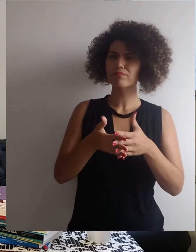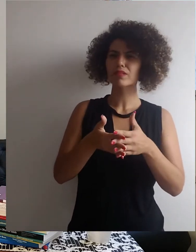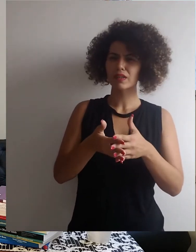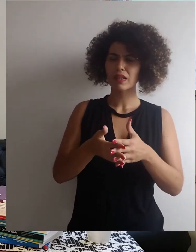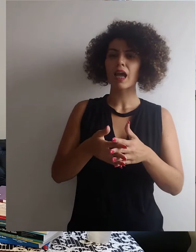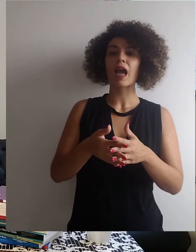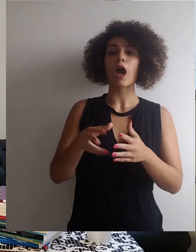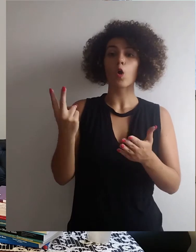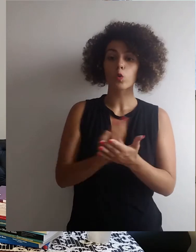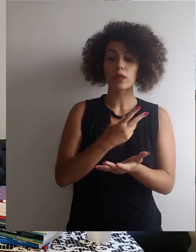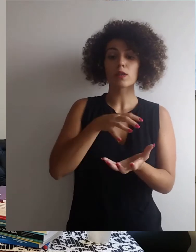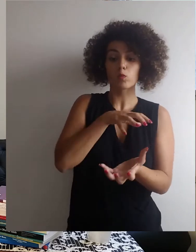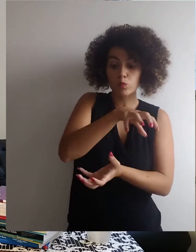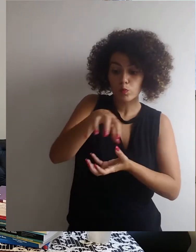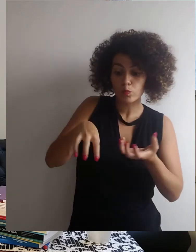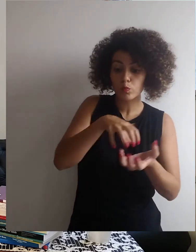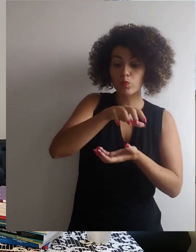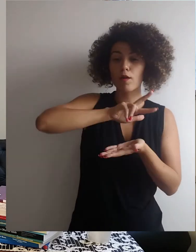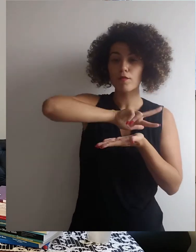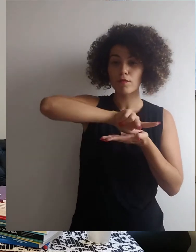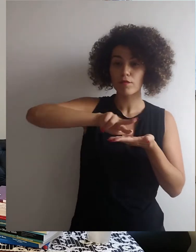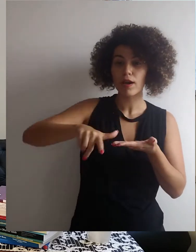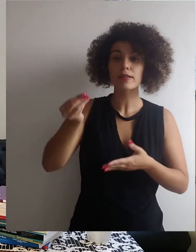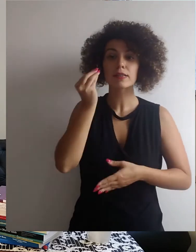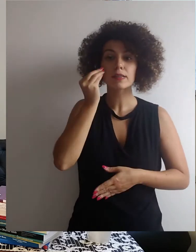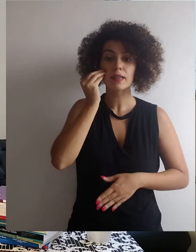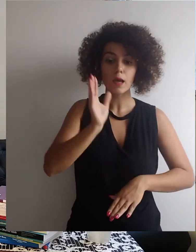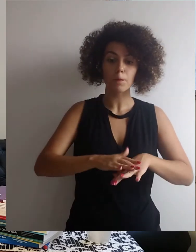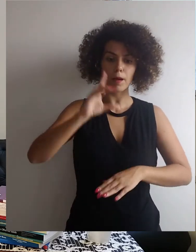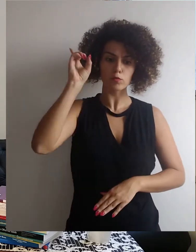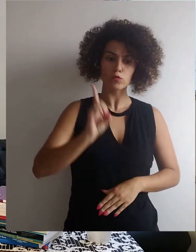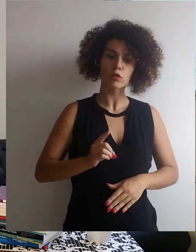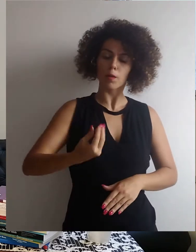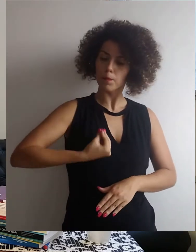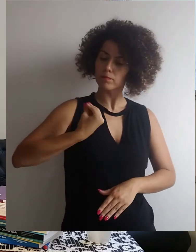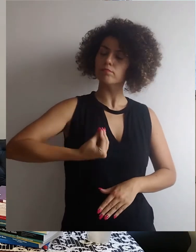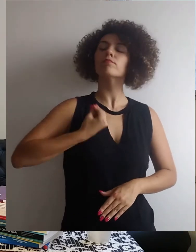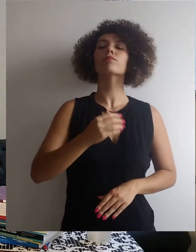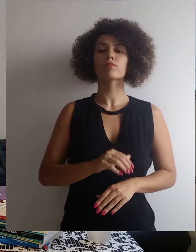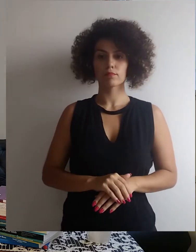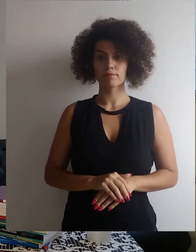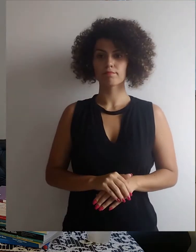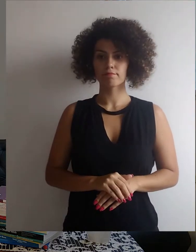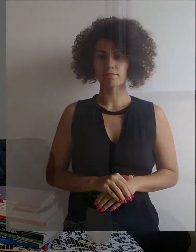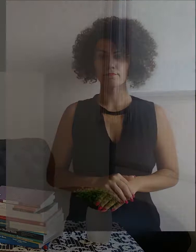very chaotic scenario, with many demonstrations, and with the fight for the right to greater participation.